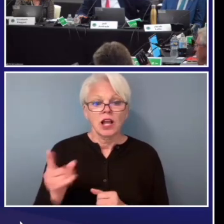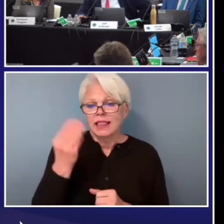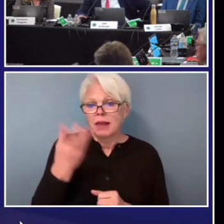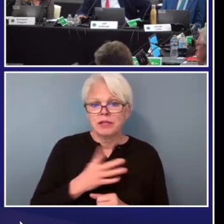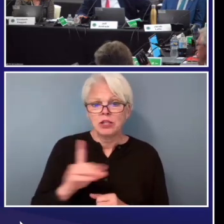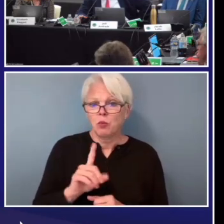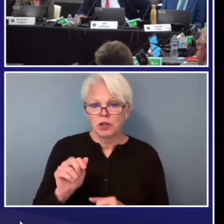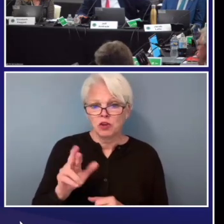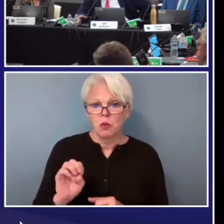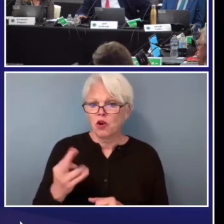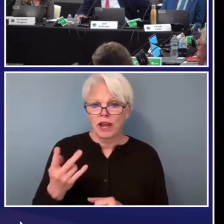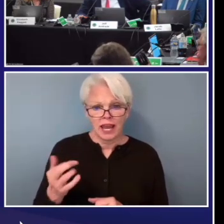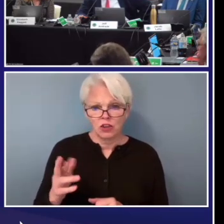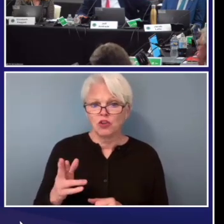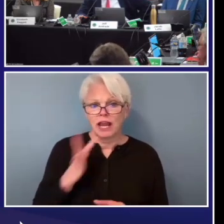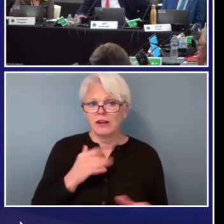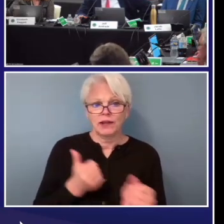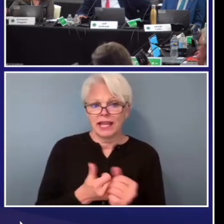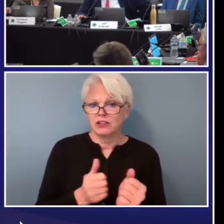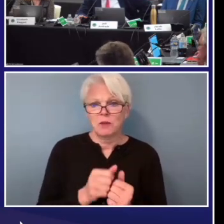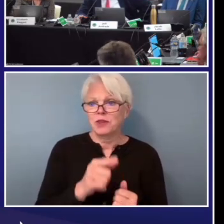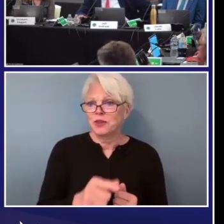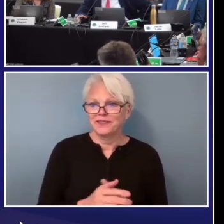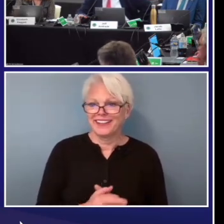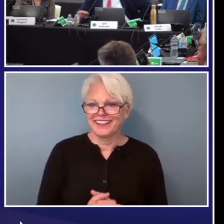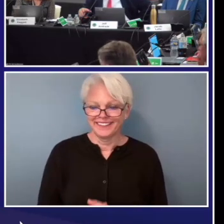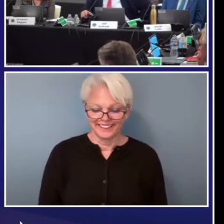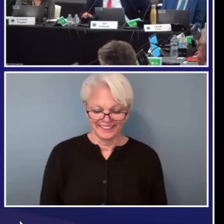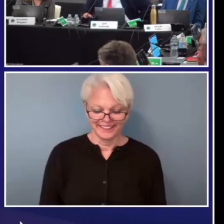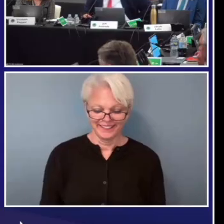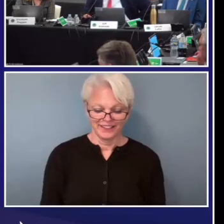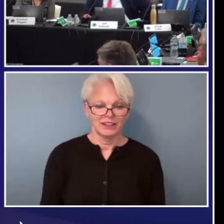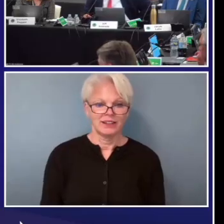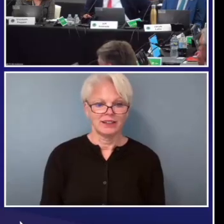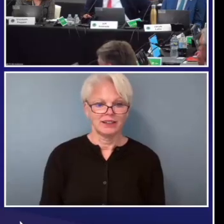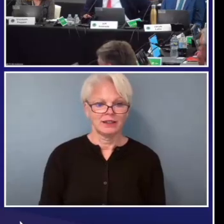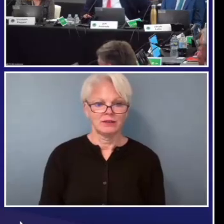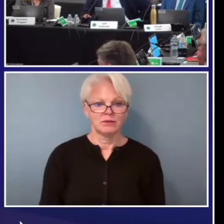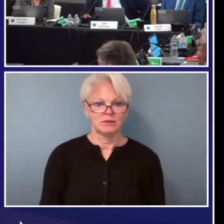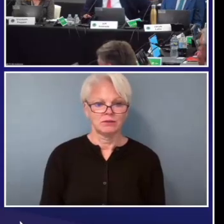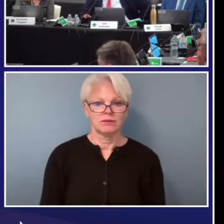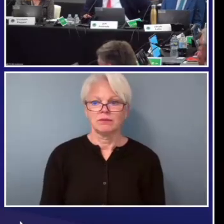Heather, and we'll catch up with you and uh, same thing. Okay. Bill, let us know where you would like everyone to look and you have the floor.